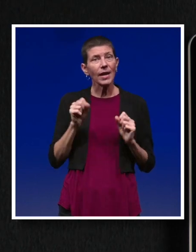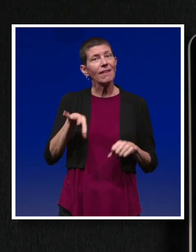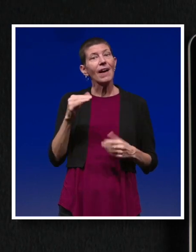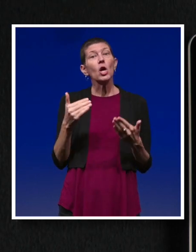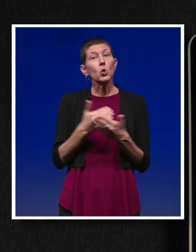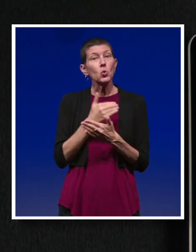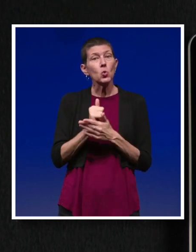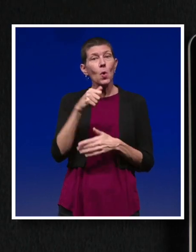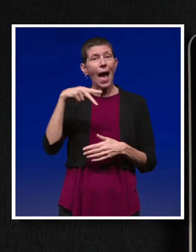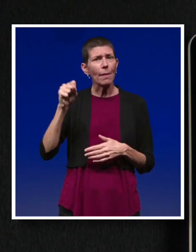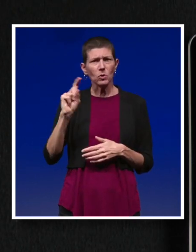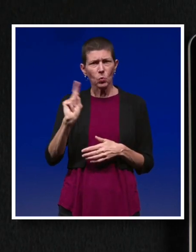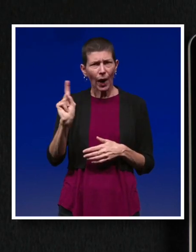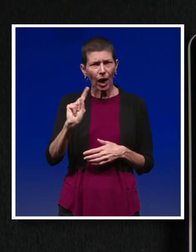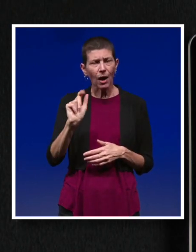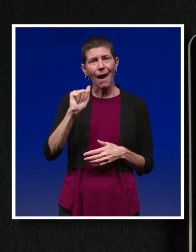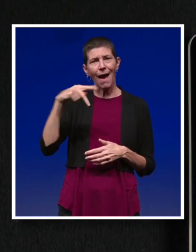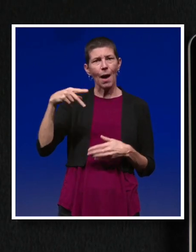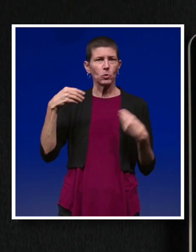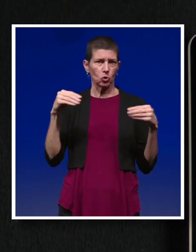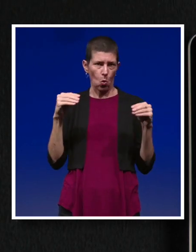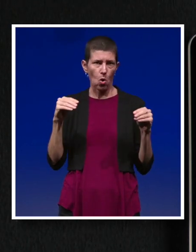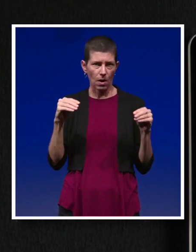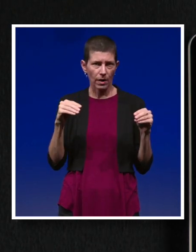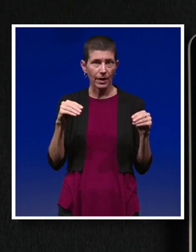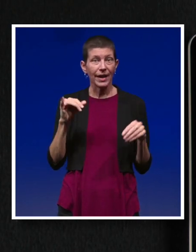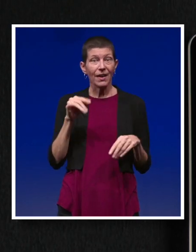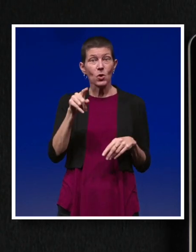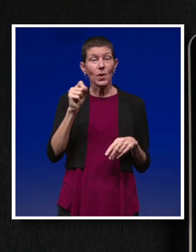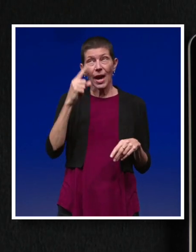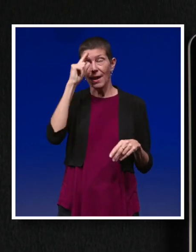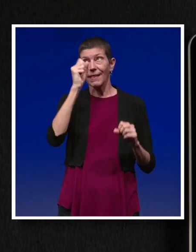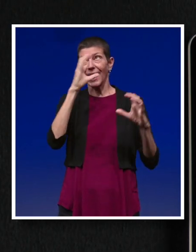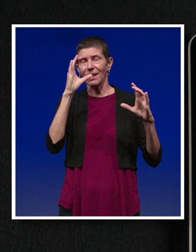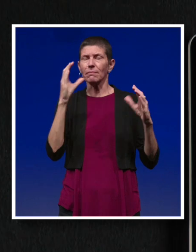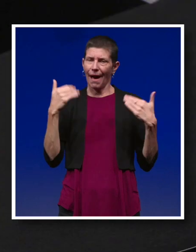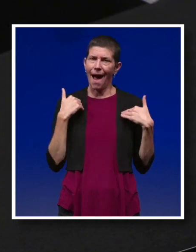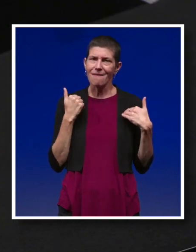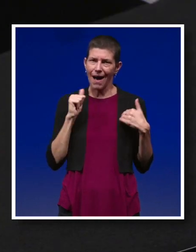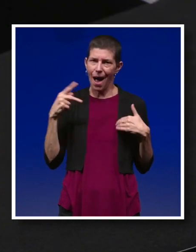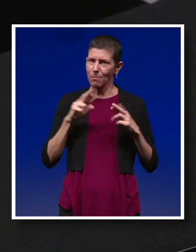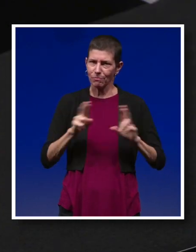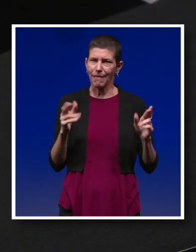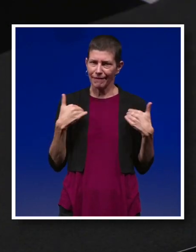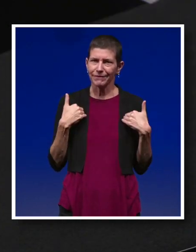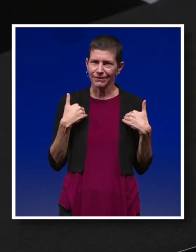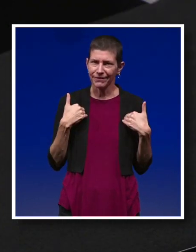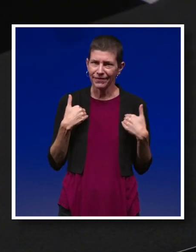You can find new apps on the App Store. If you can think it, there's an app for that.